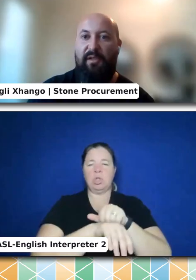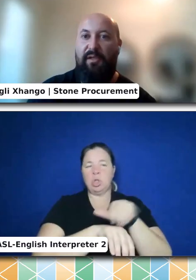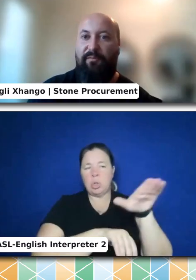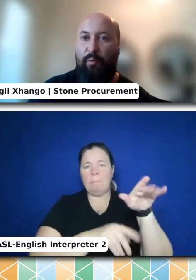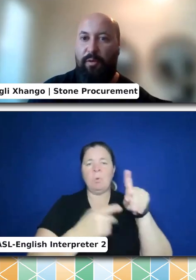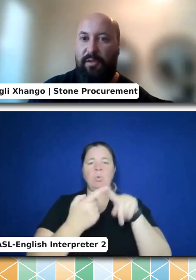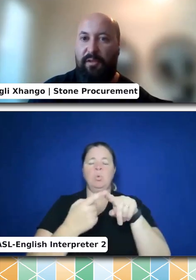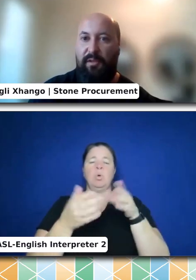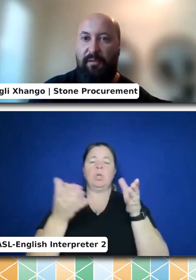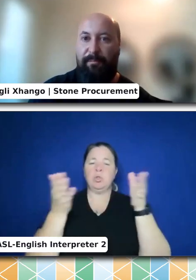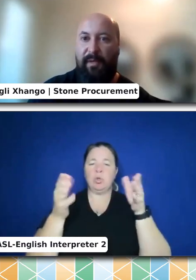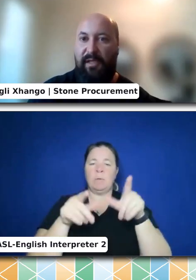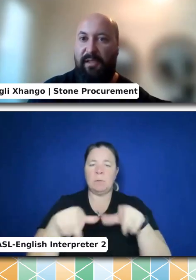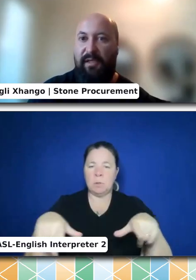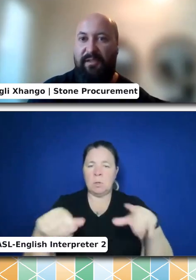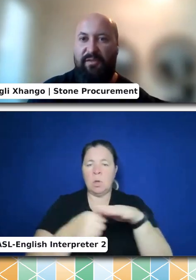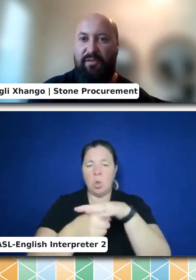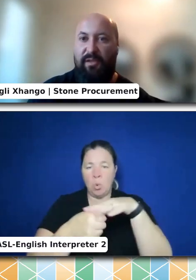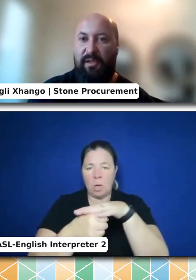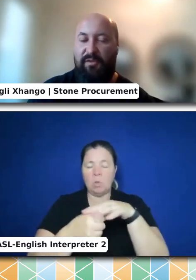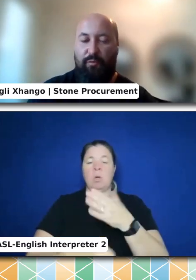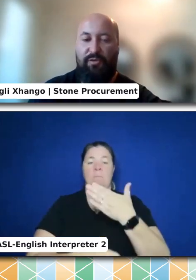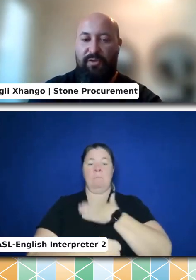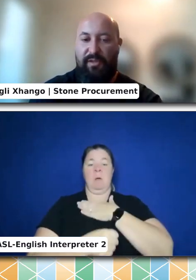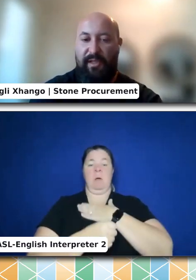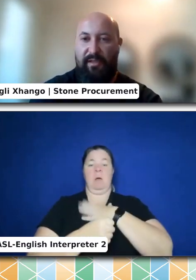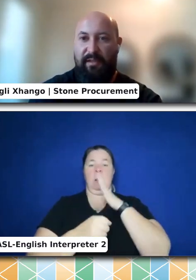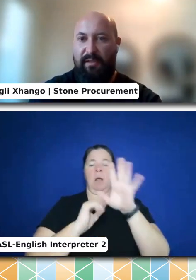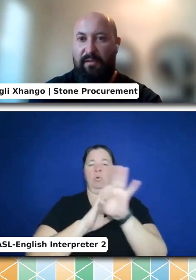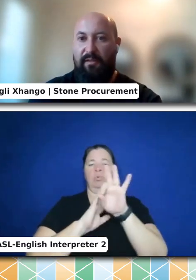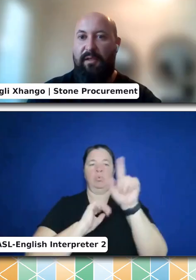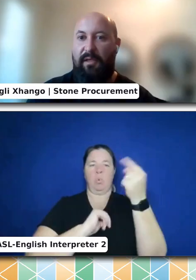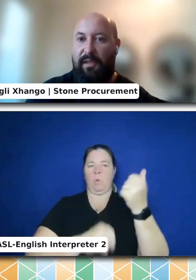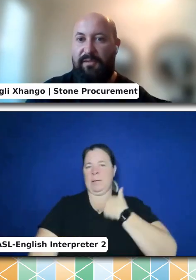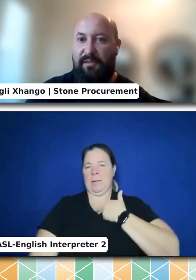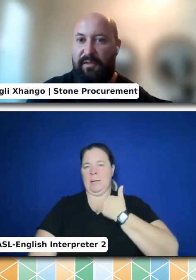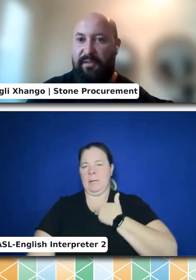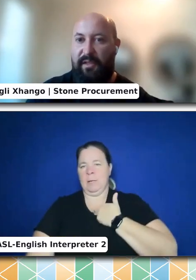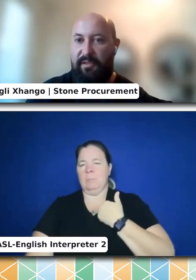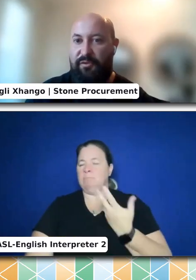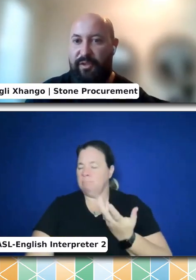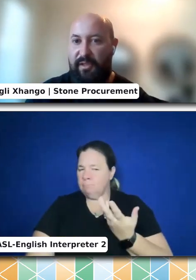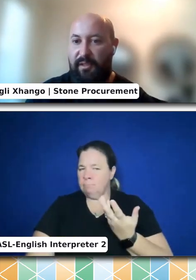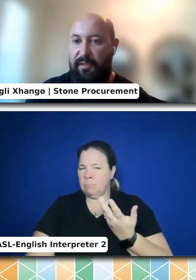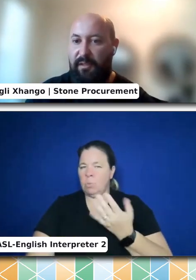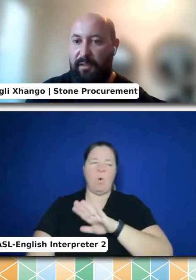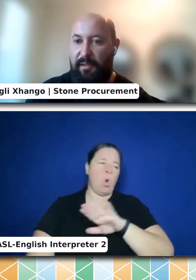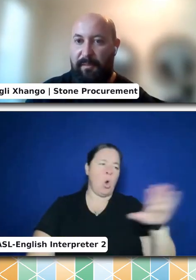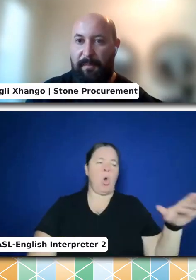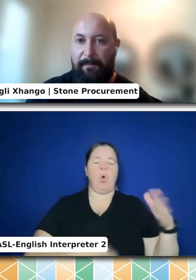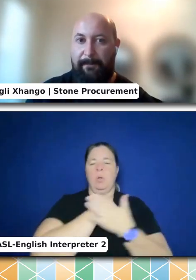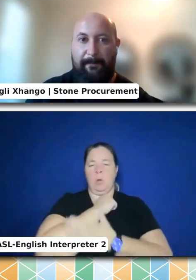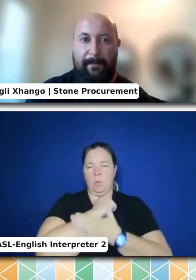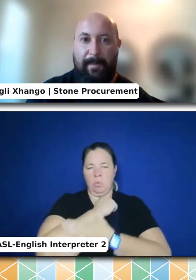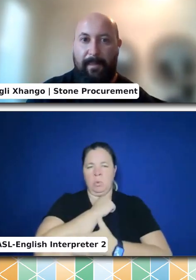For mine, I did, uh, choose just Canada. Us, the entire country.